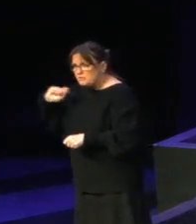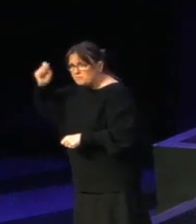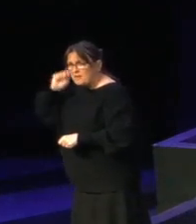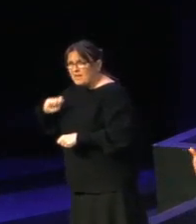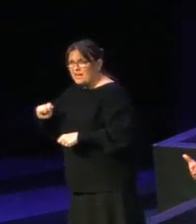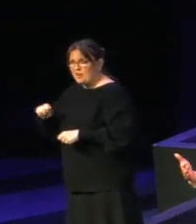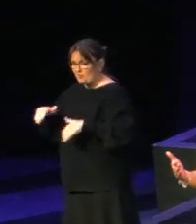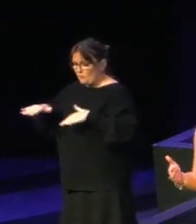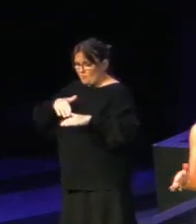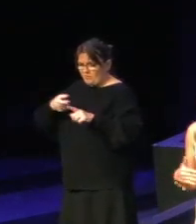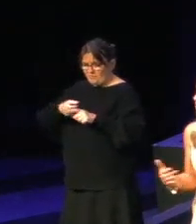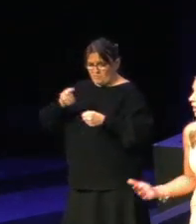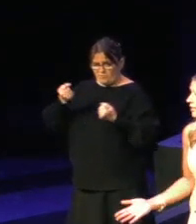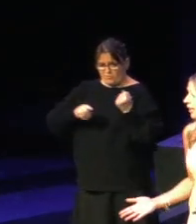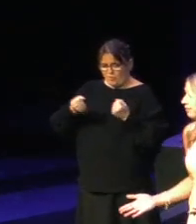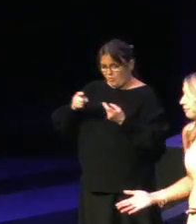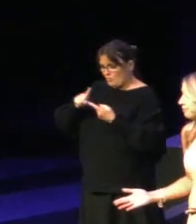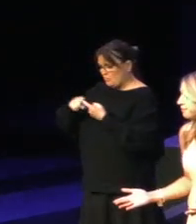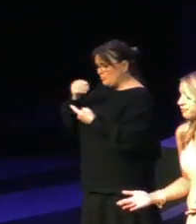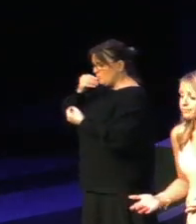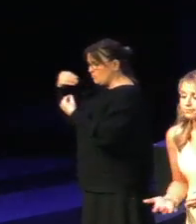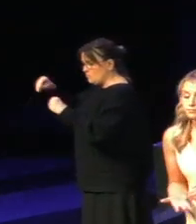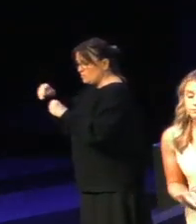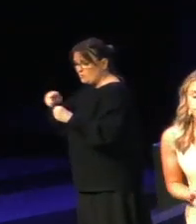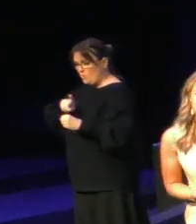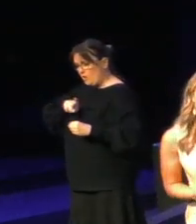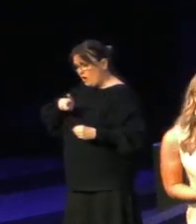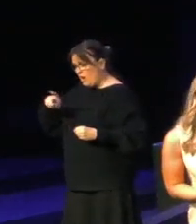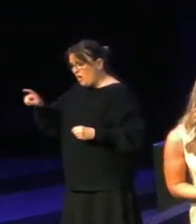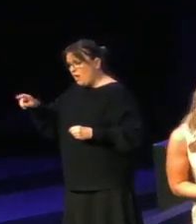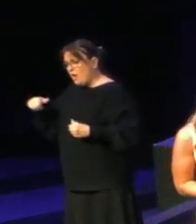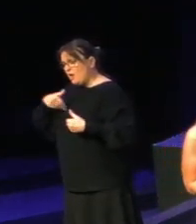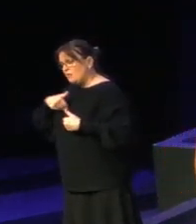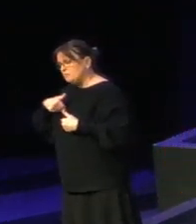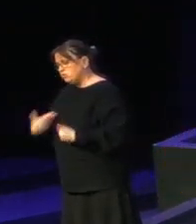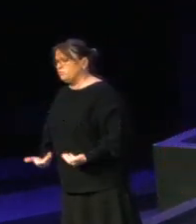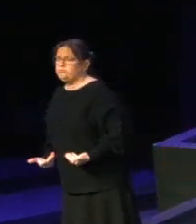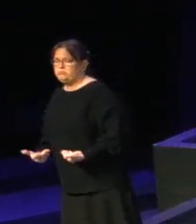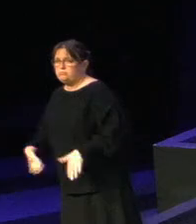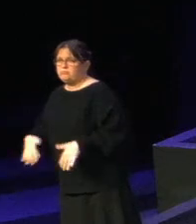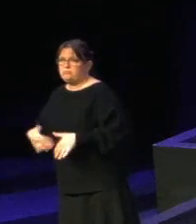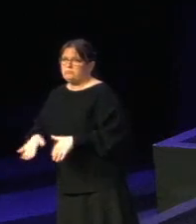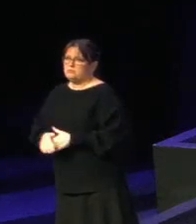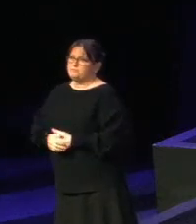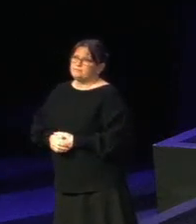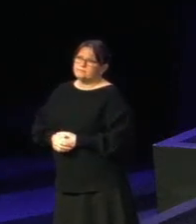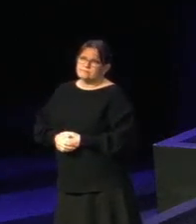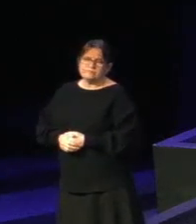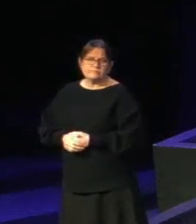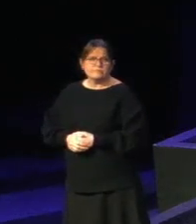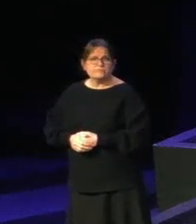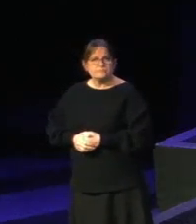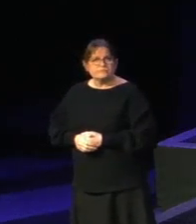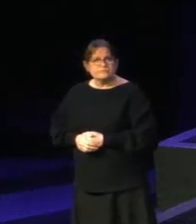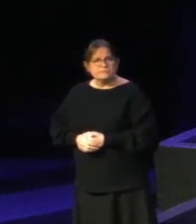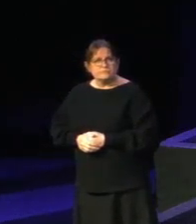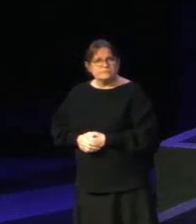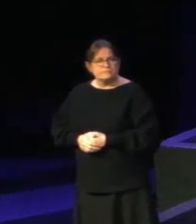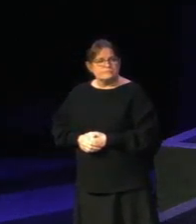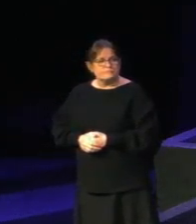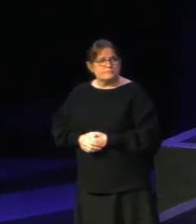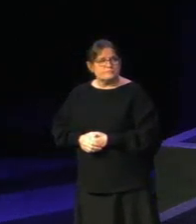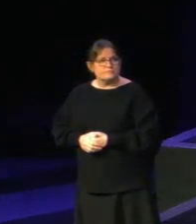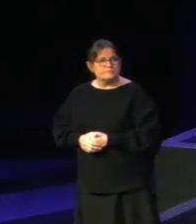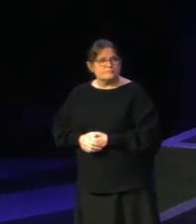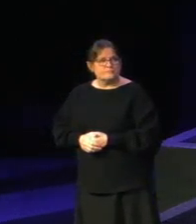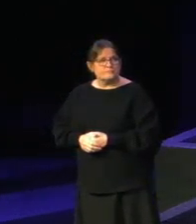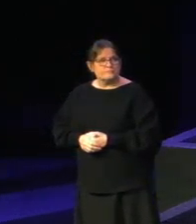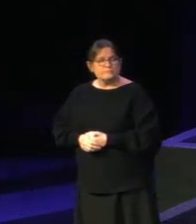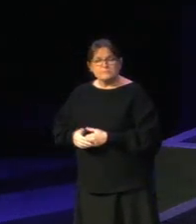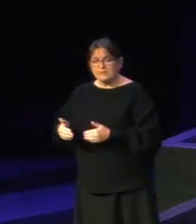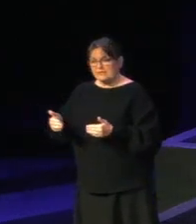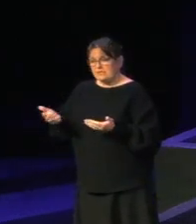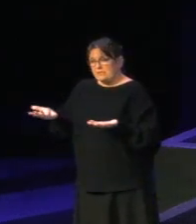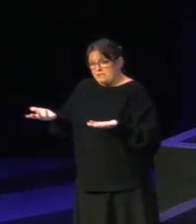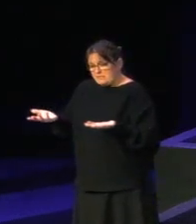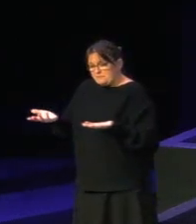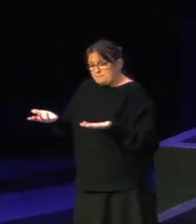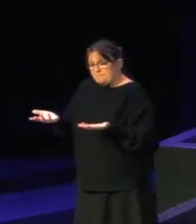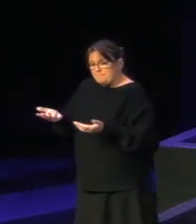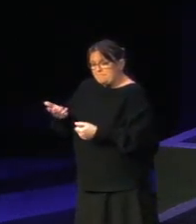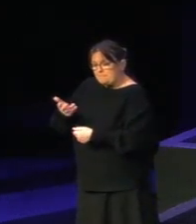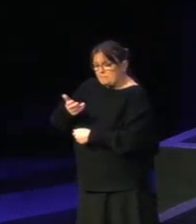the car into the grocery store was exhausting. So [throat clear] excuse me, even though the hospital and those